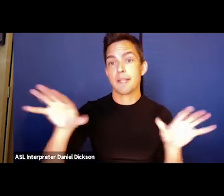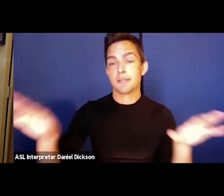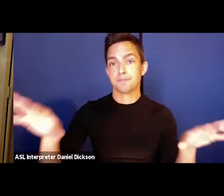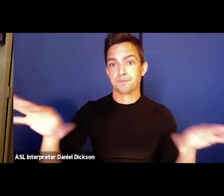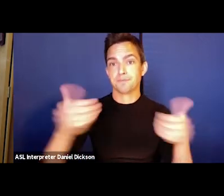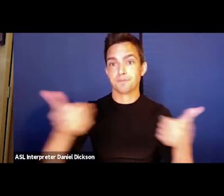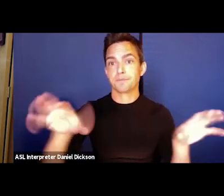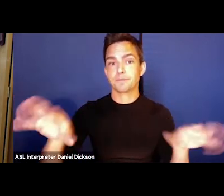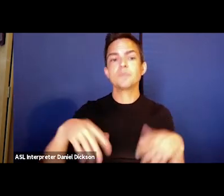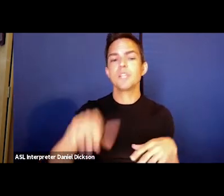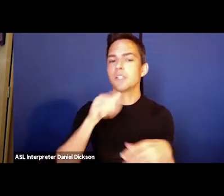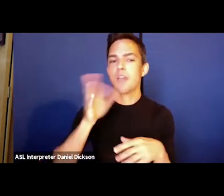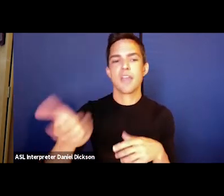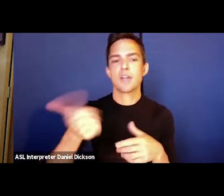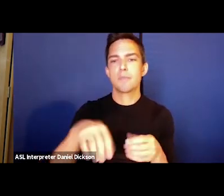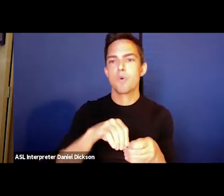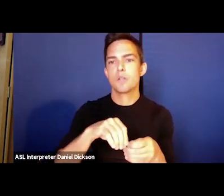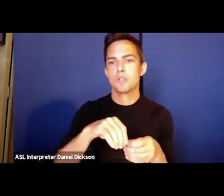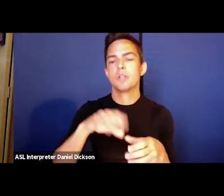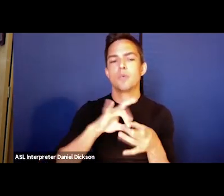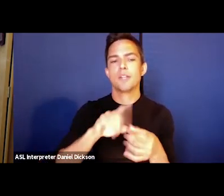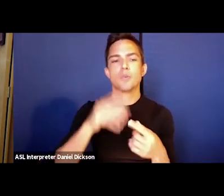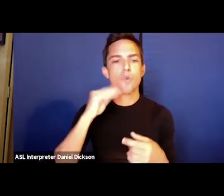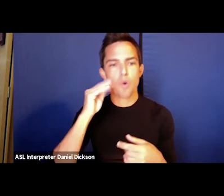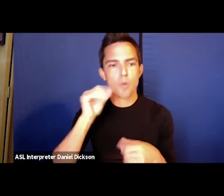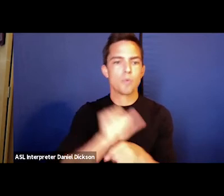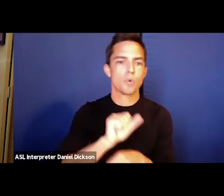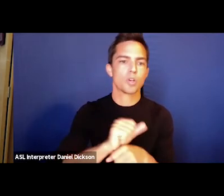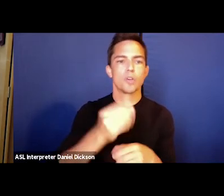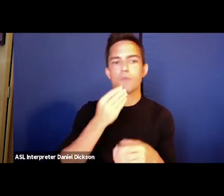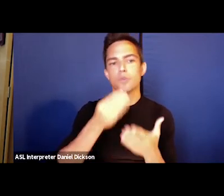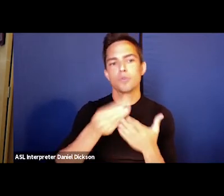in the domains of home, work, grocery shopping, going out to restaurants,